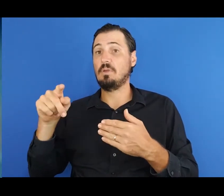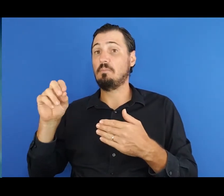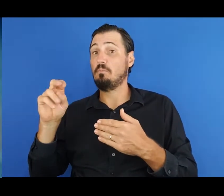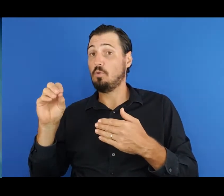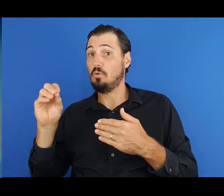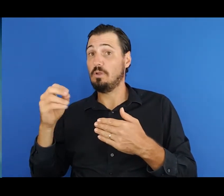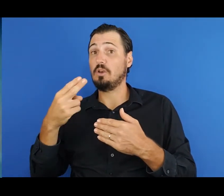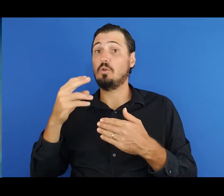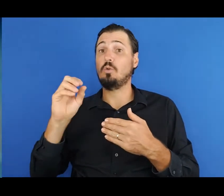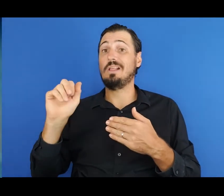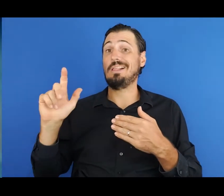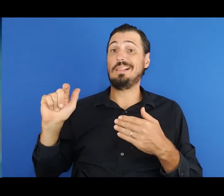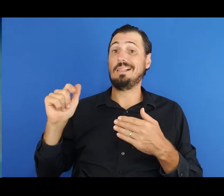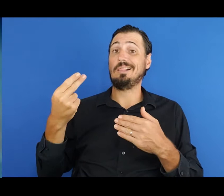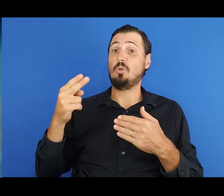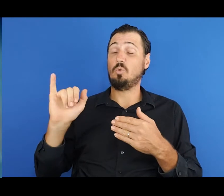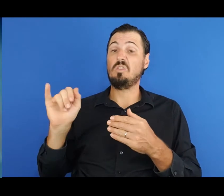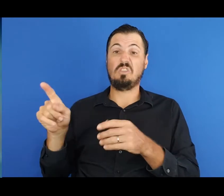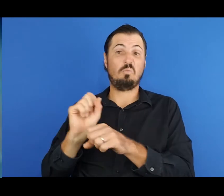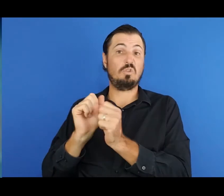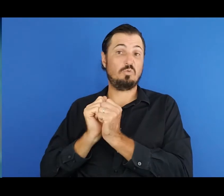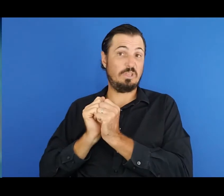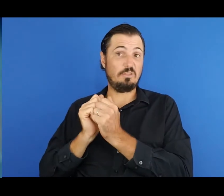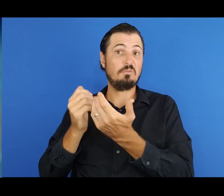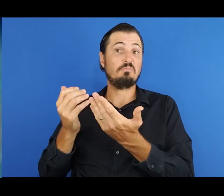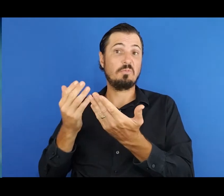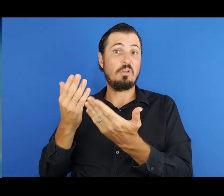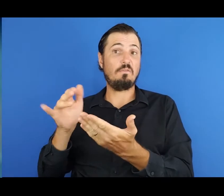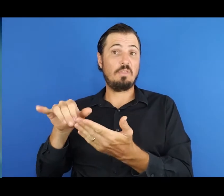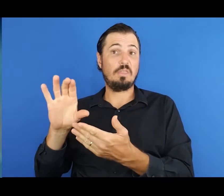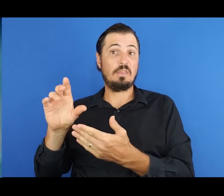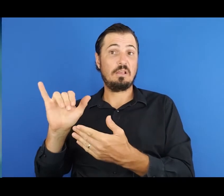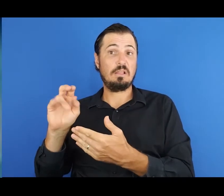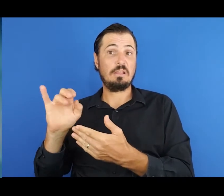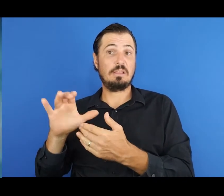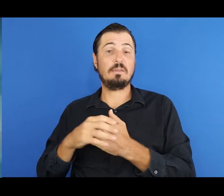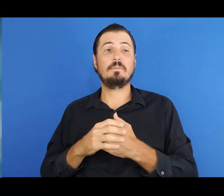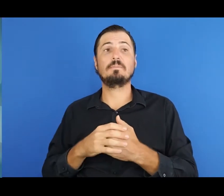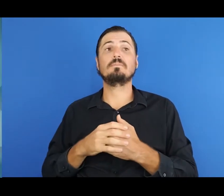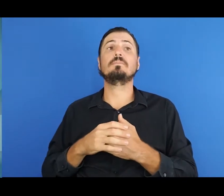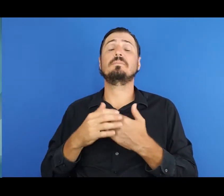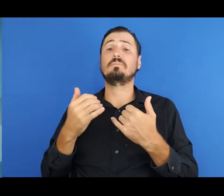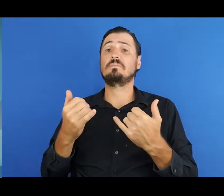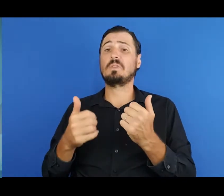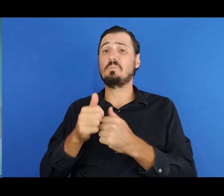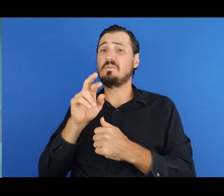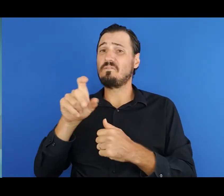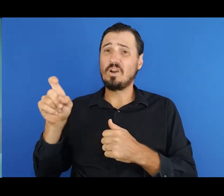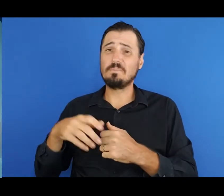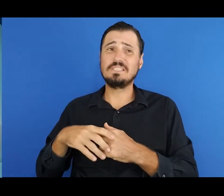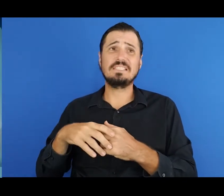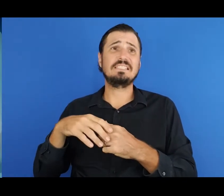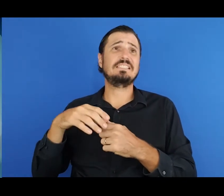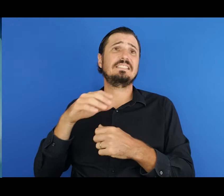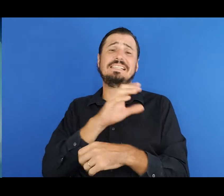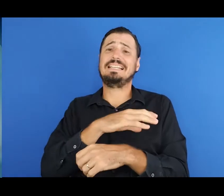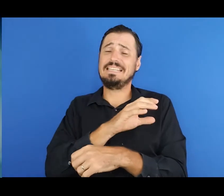Most clinics, pharmacies, and hospitals on Kauai now welcome walk-ins for vaccines. They are completely free!